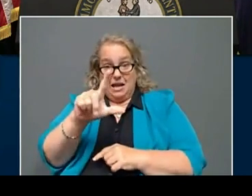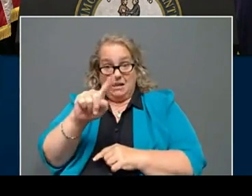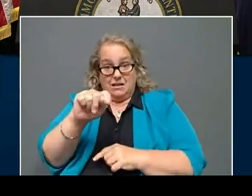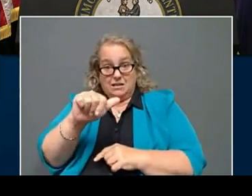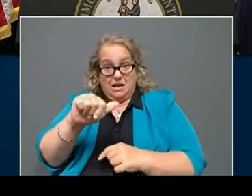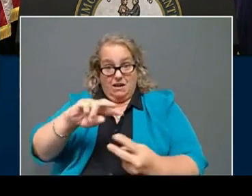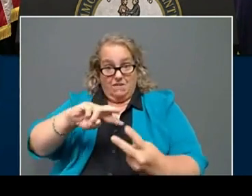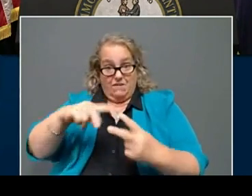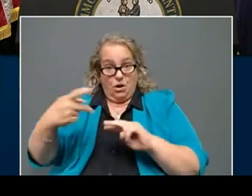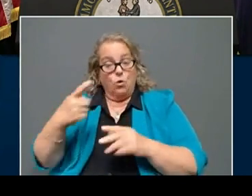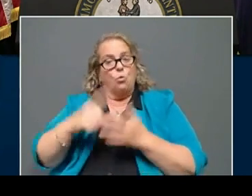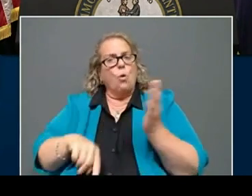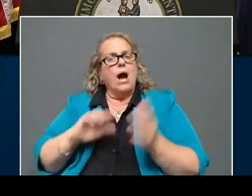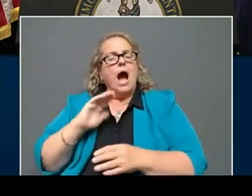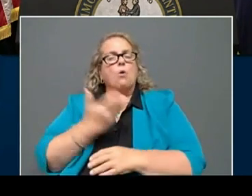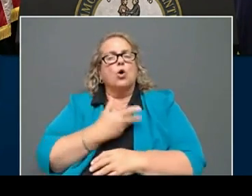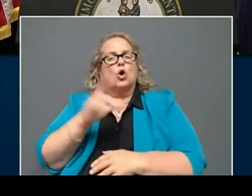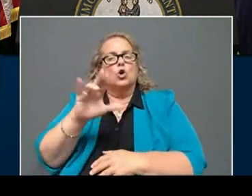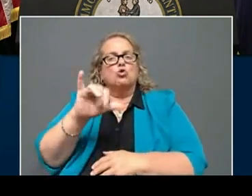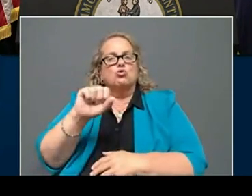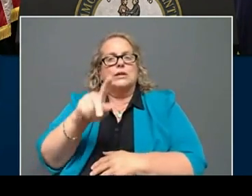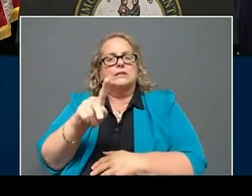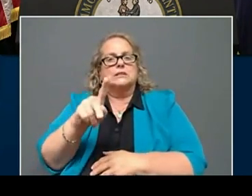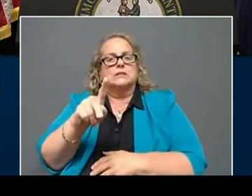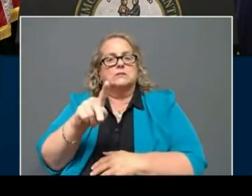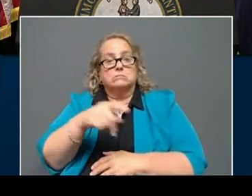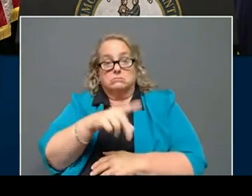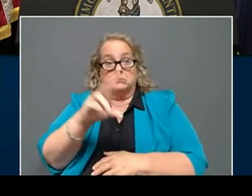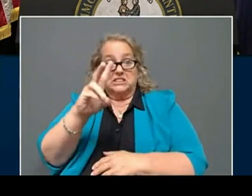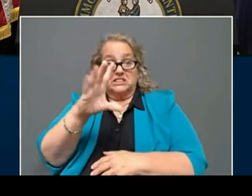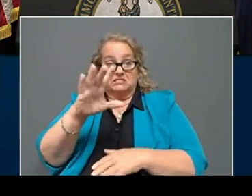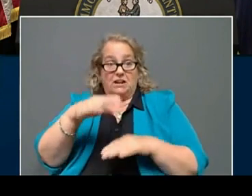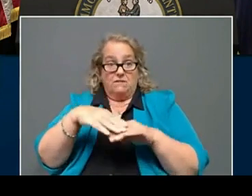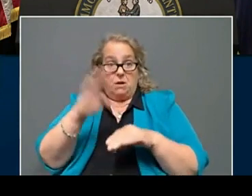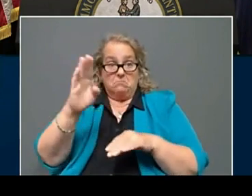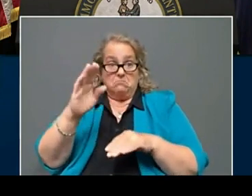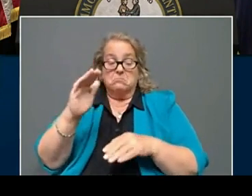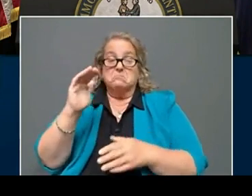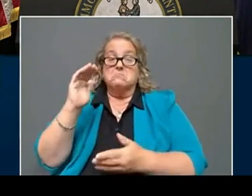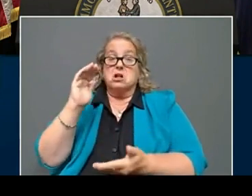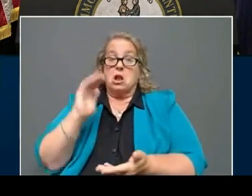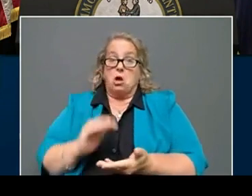incident rate today, 65 and up is low. It's the lowest incident rate out of